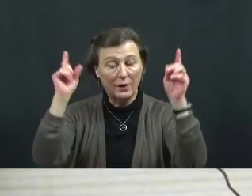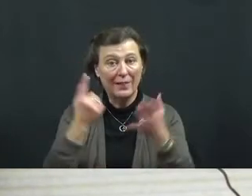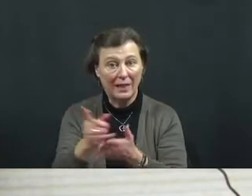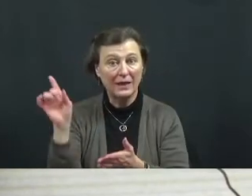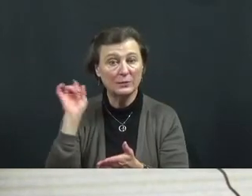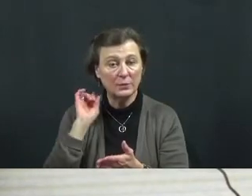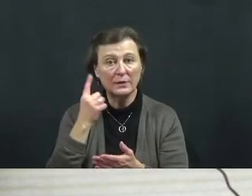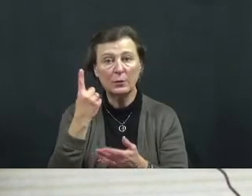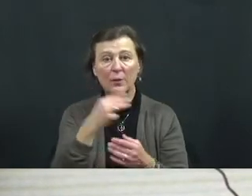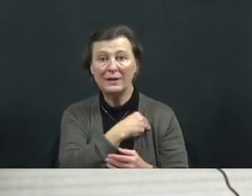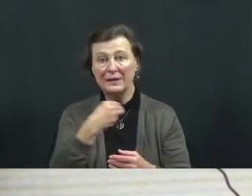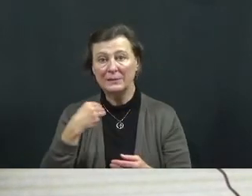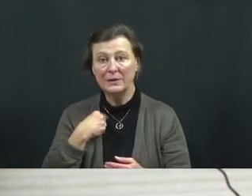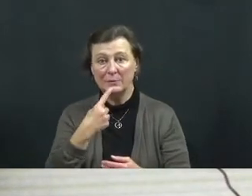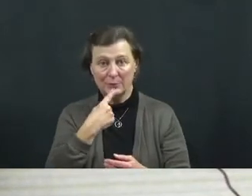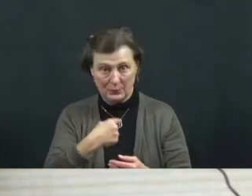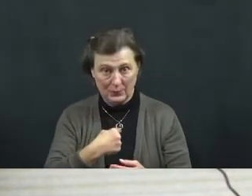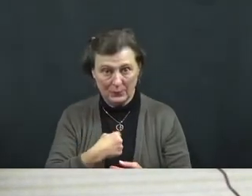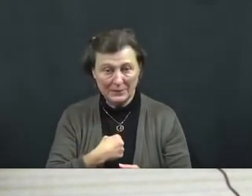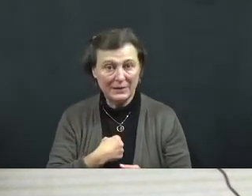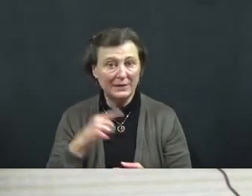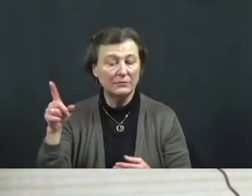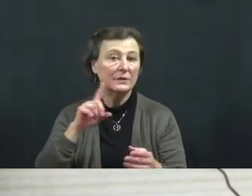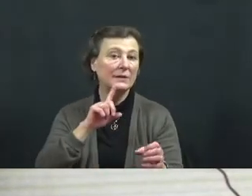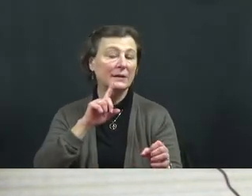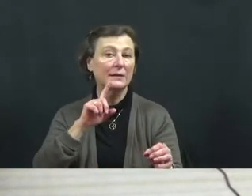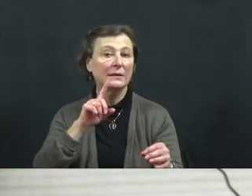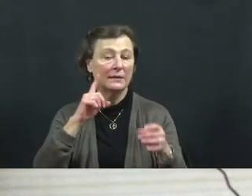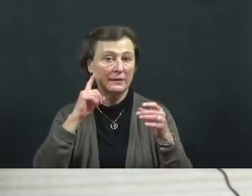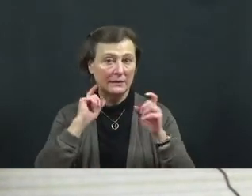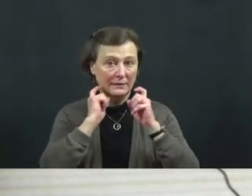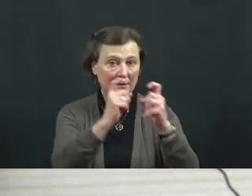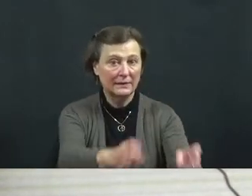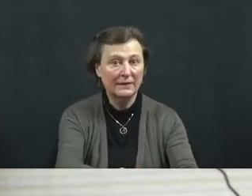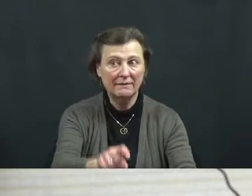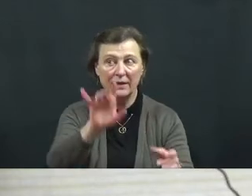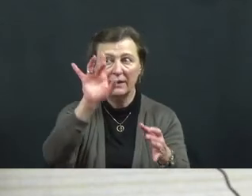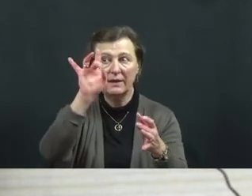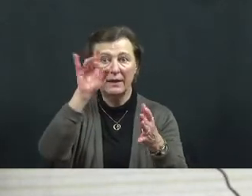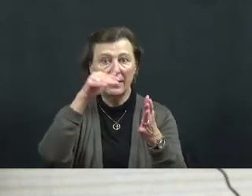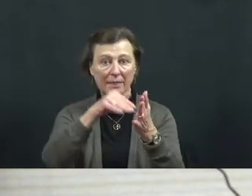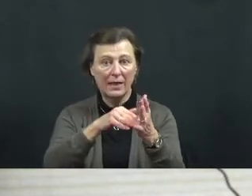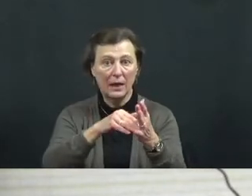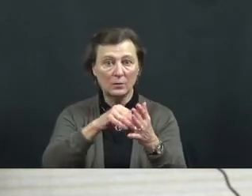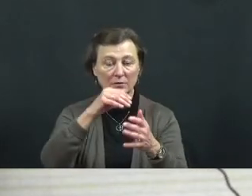One member told me that she is designating eight thousand dollars per year to UUCS from